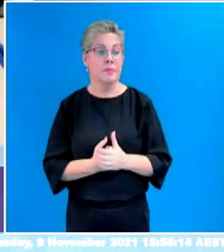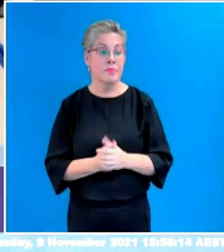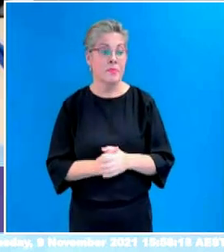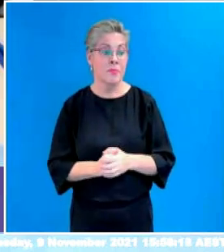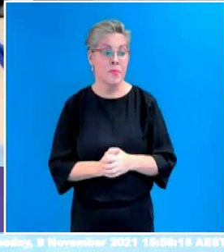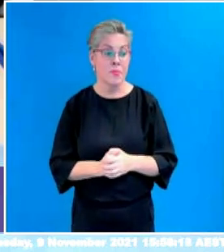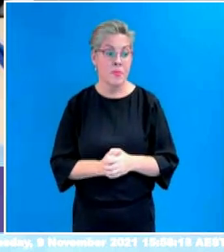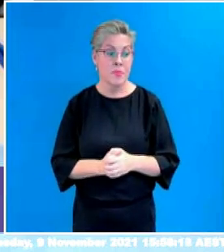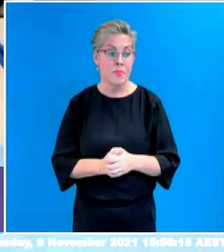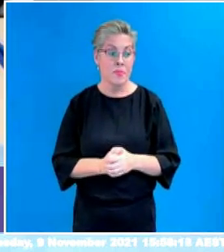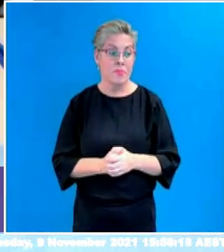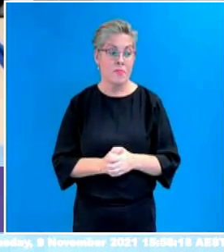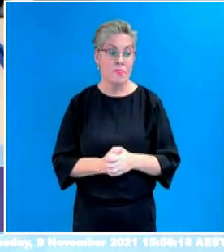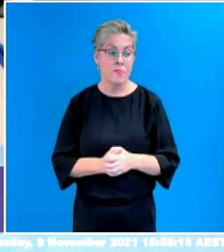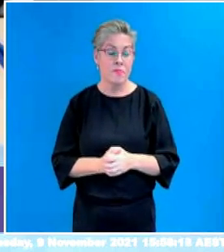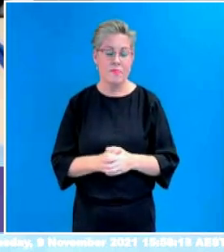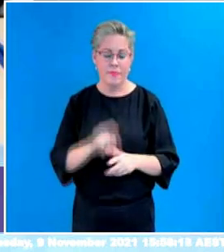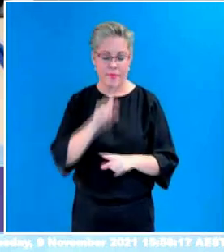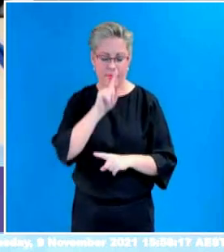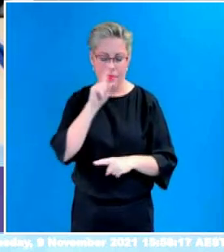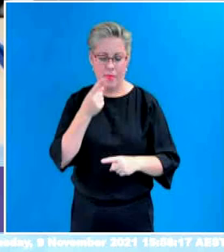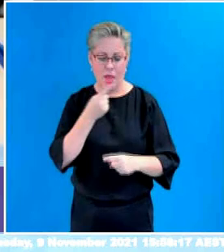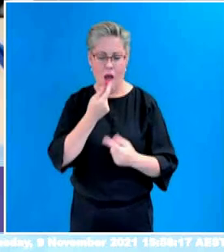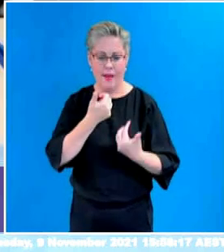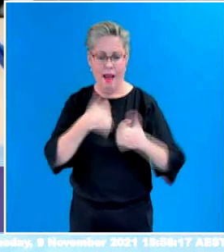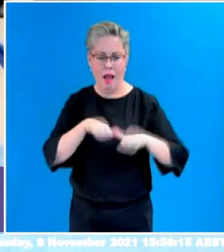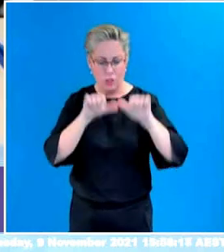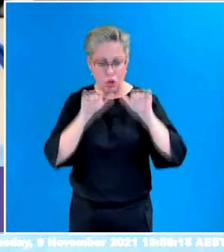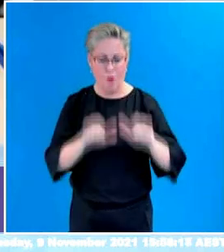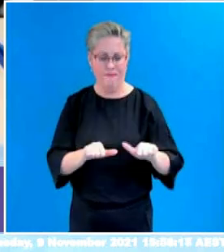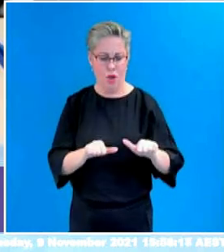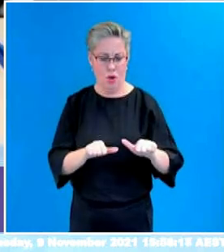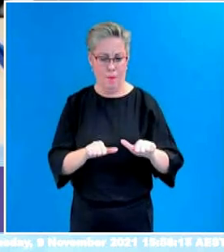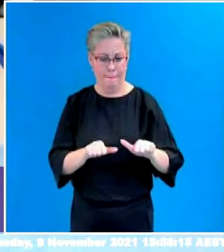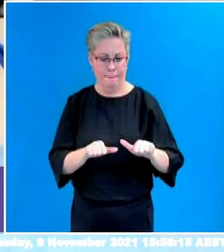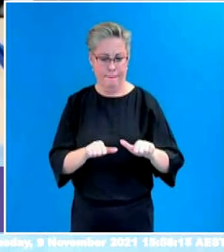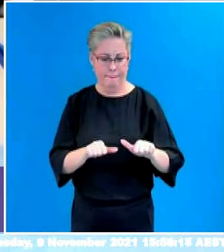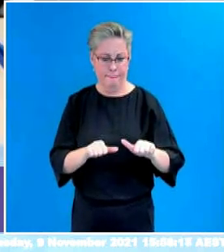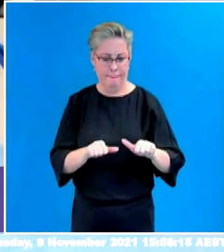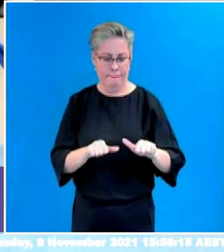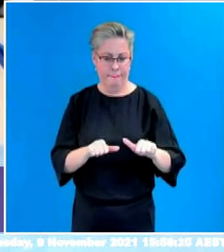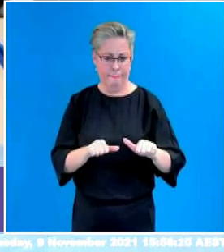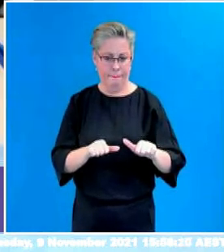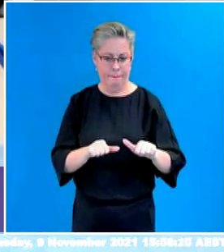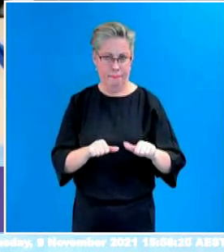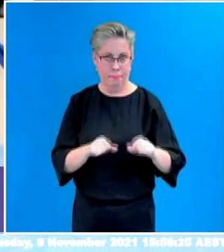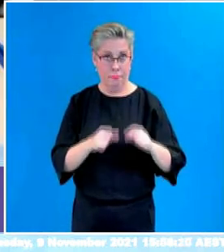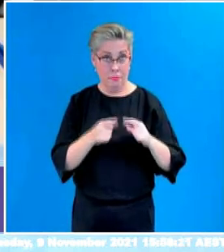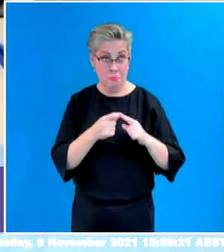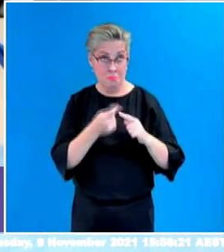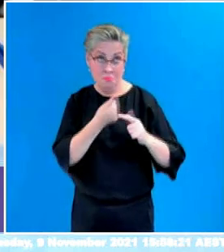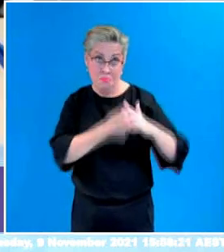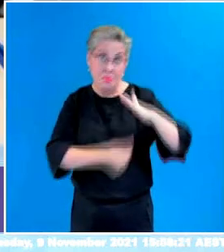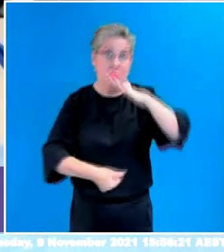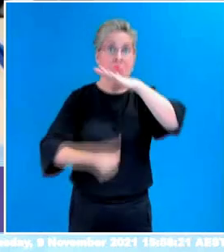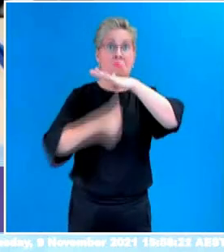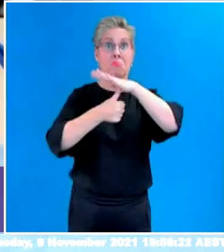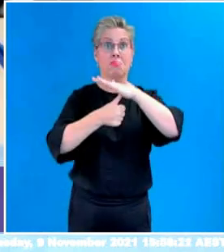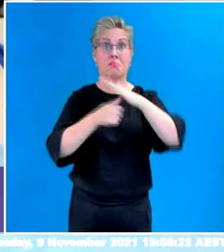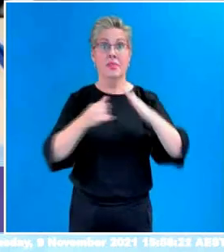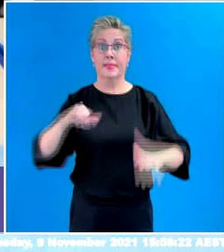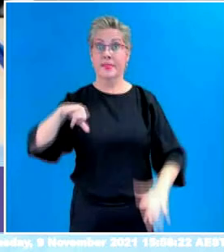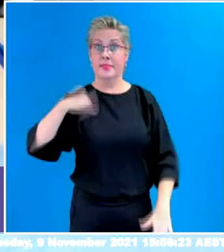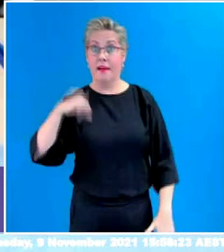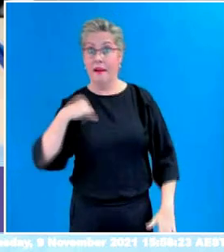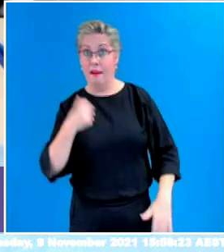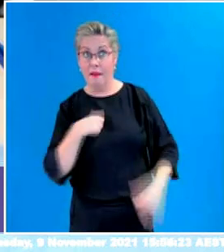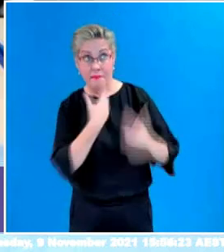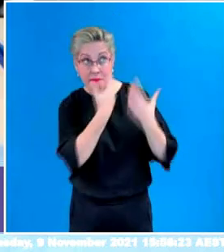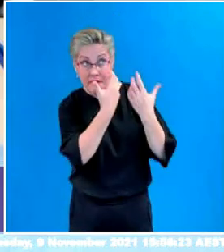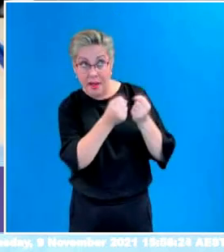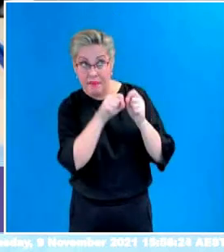I can't confirm whether any of the senior personnel within the area of